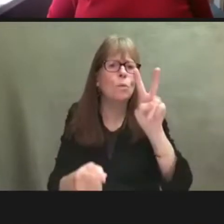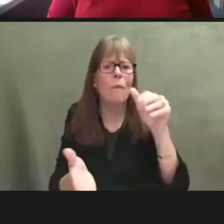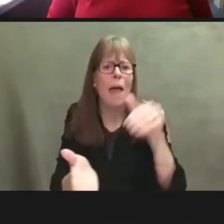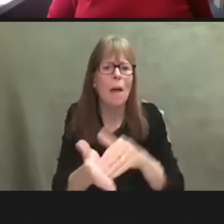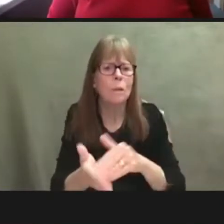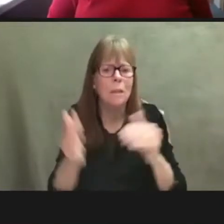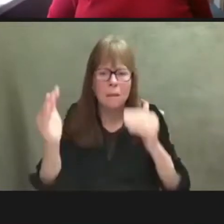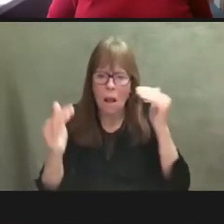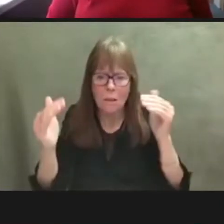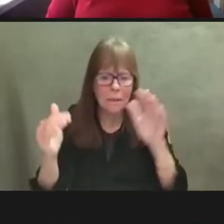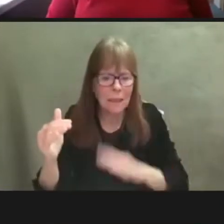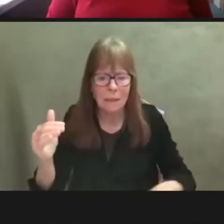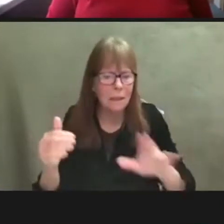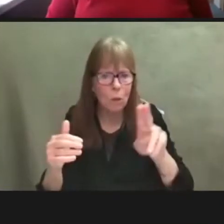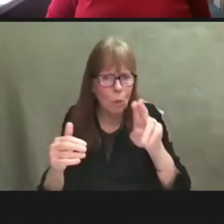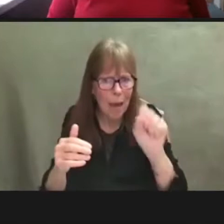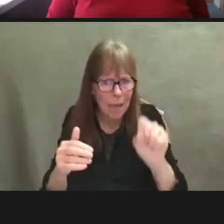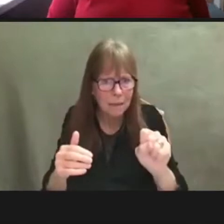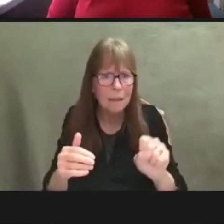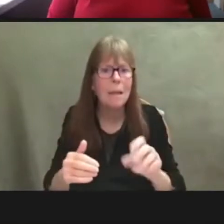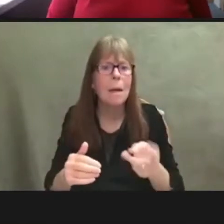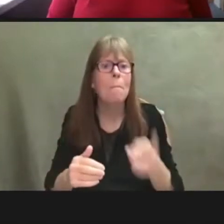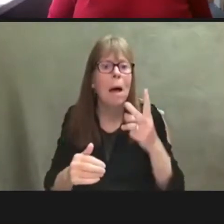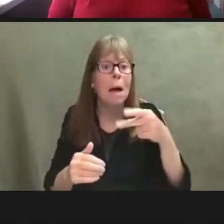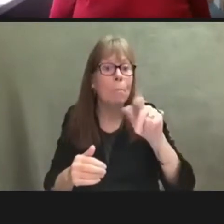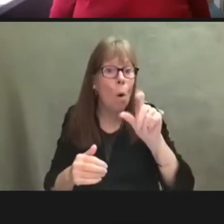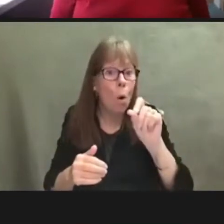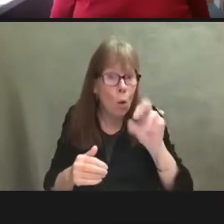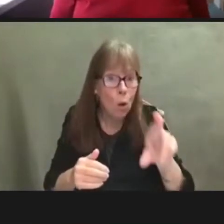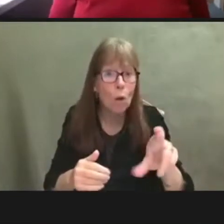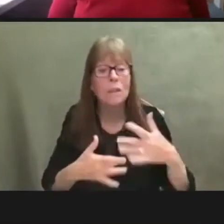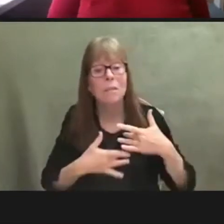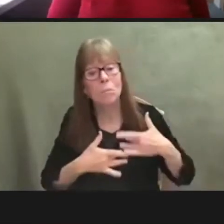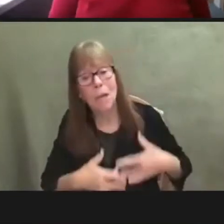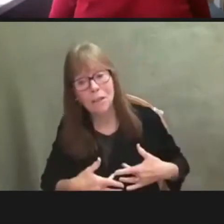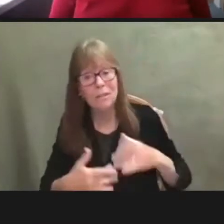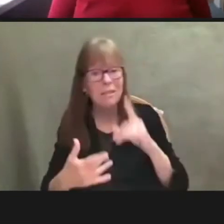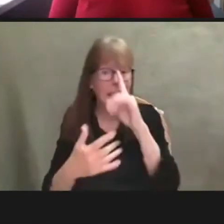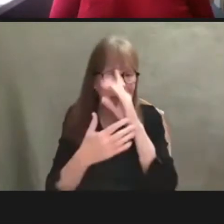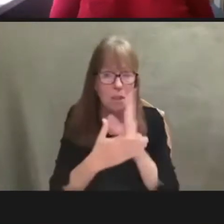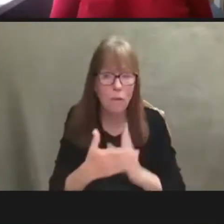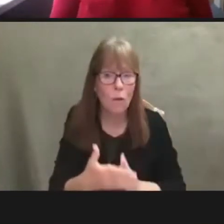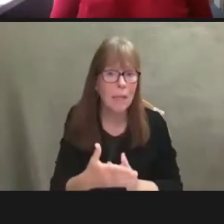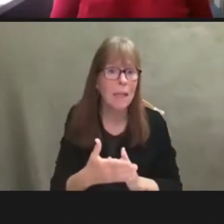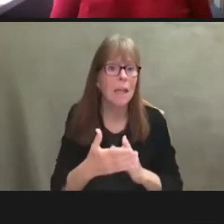the US with bipolar disorder, severe depression, schizophrenia, and then a follow up qualitative